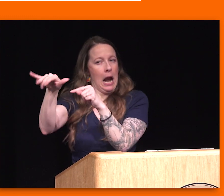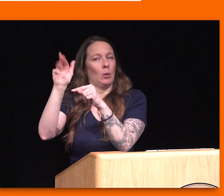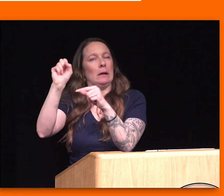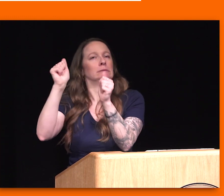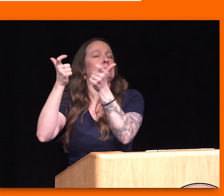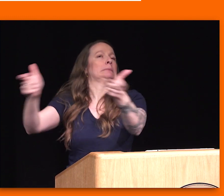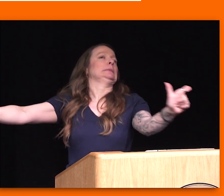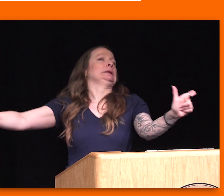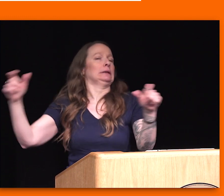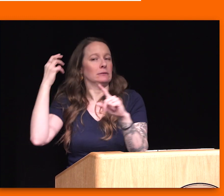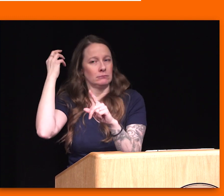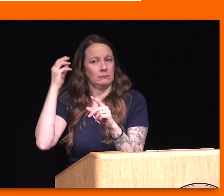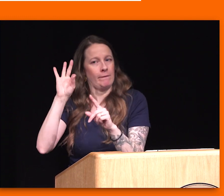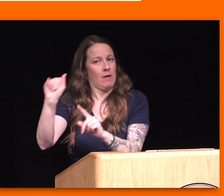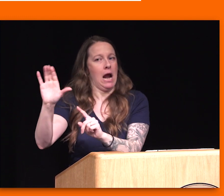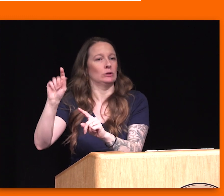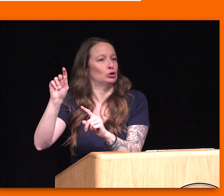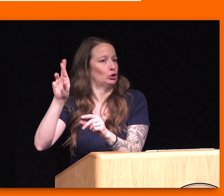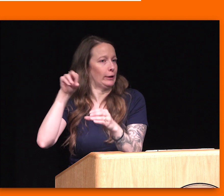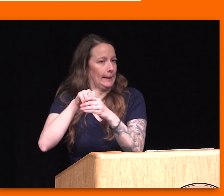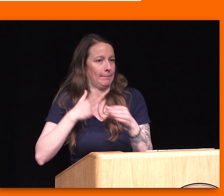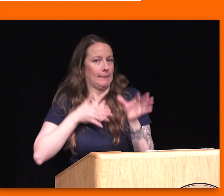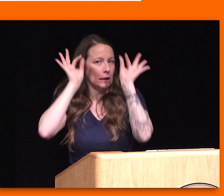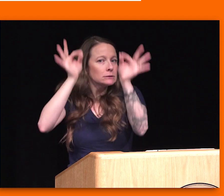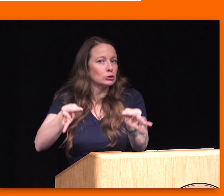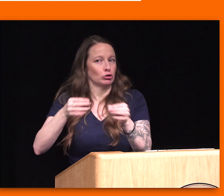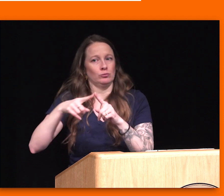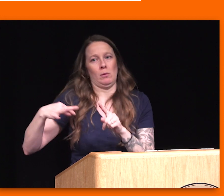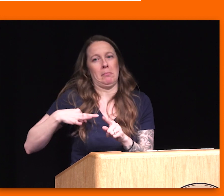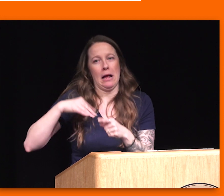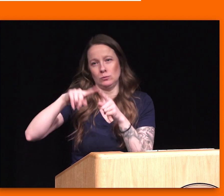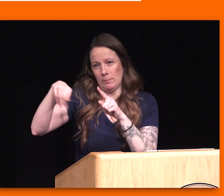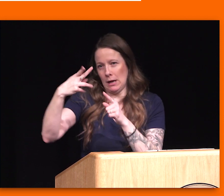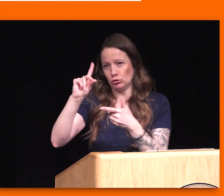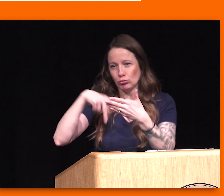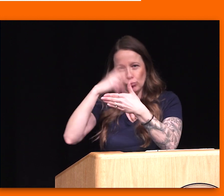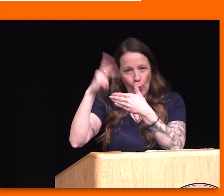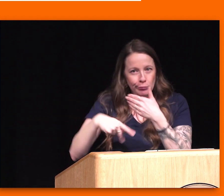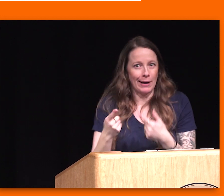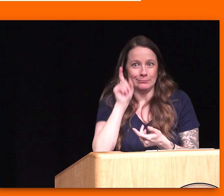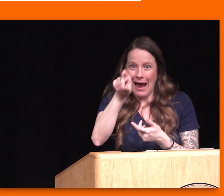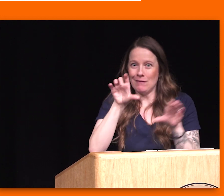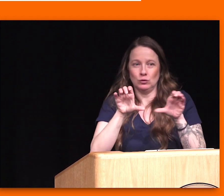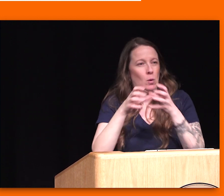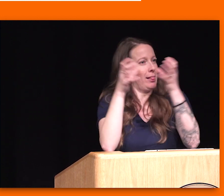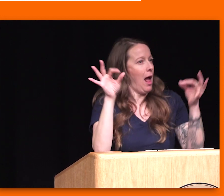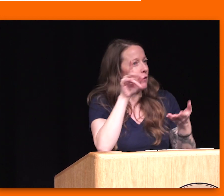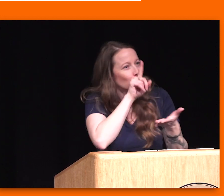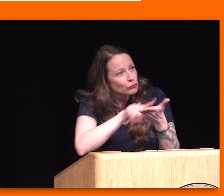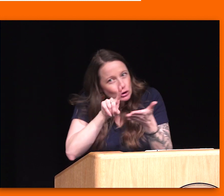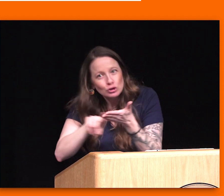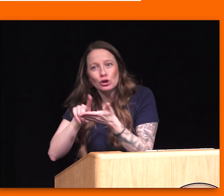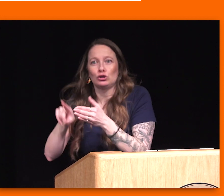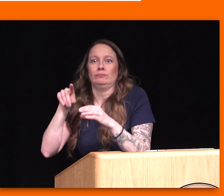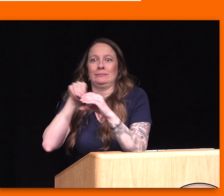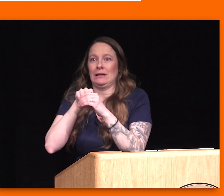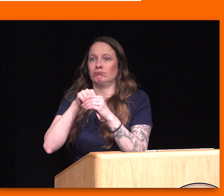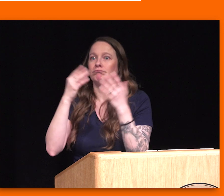Accessibility is key. That was a huge factor in my decisions when I applied for PhD programs.